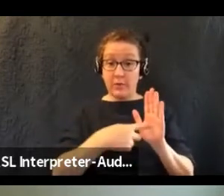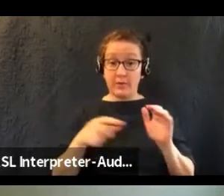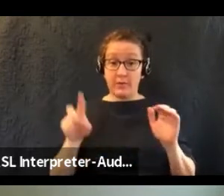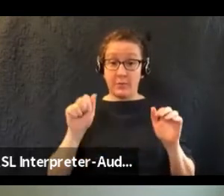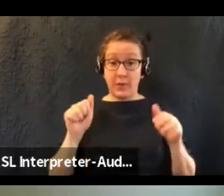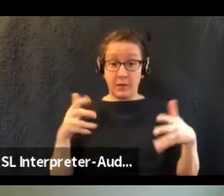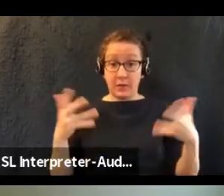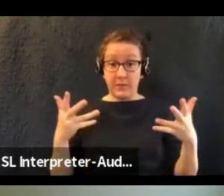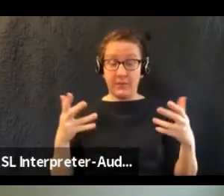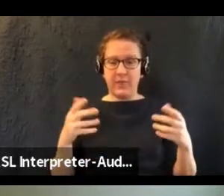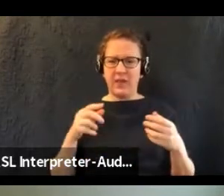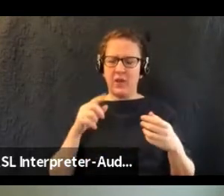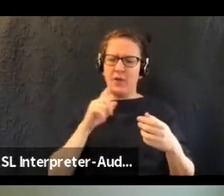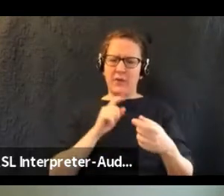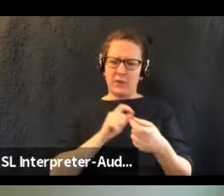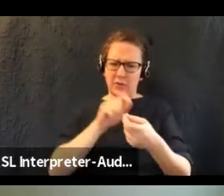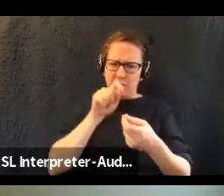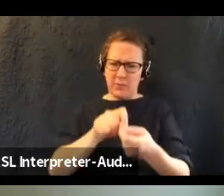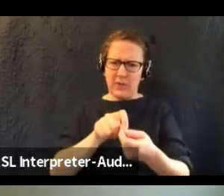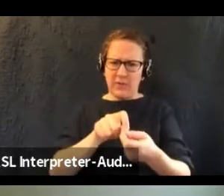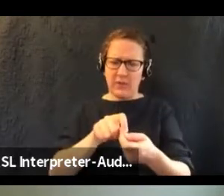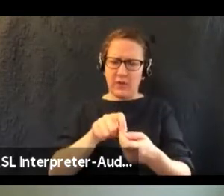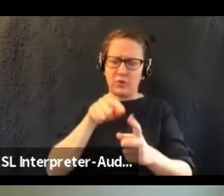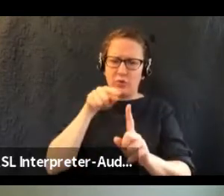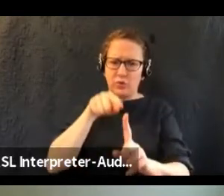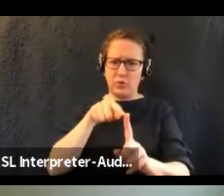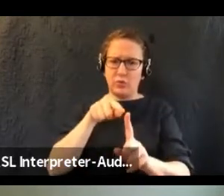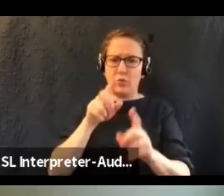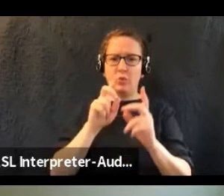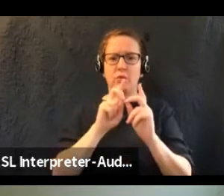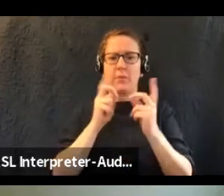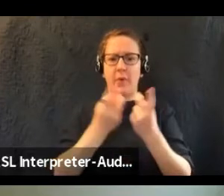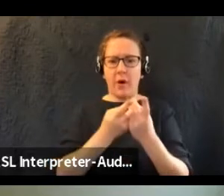specific to department and office names.